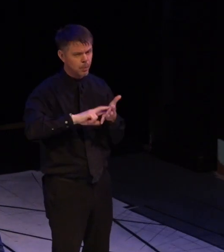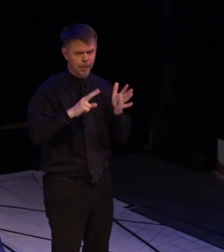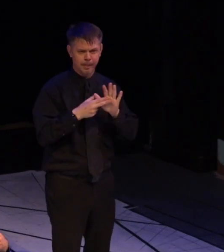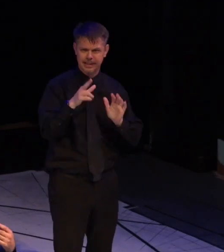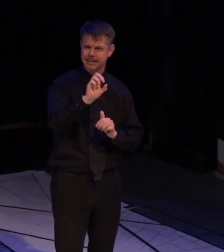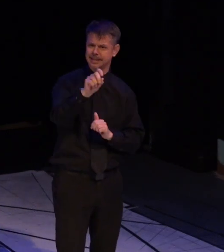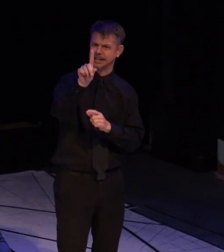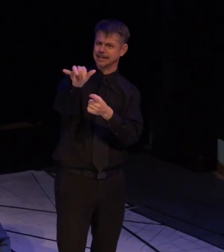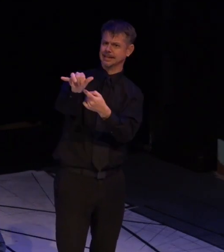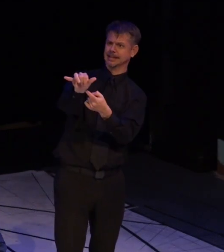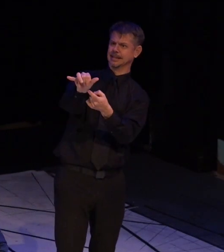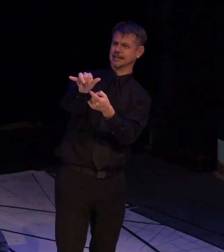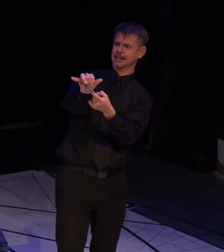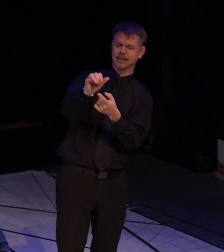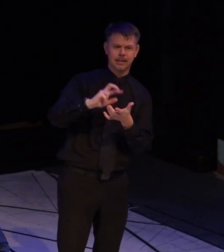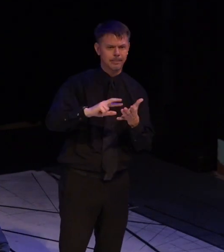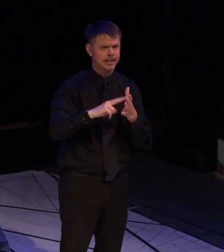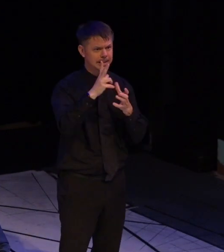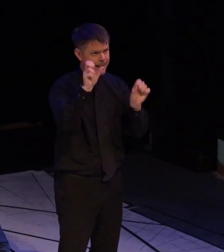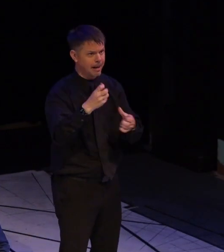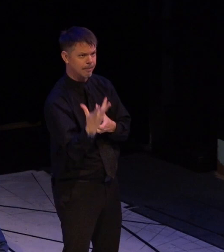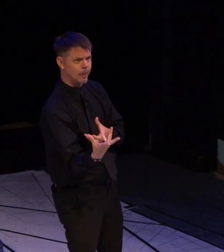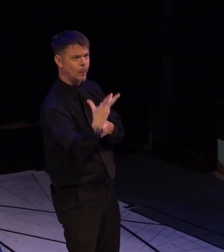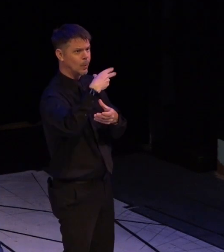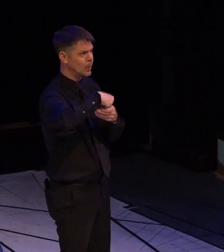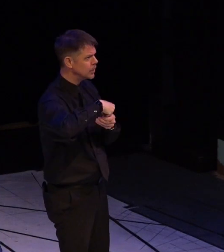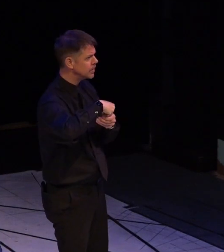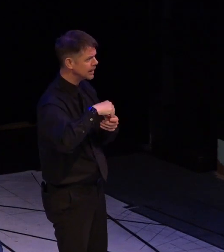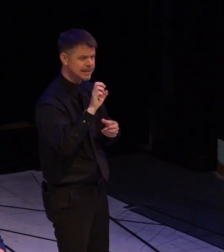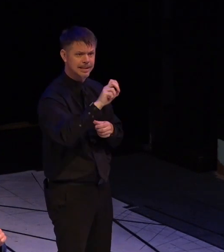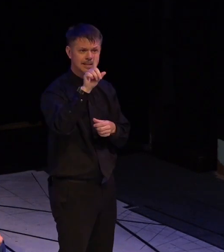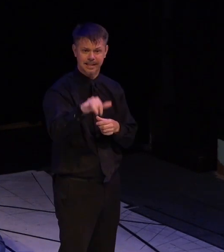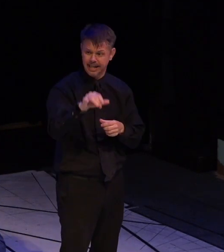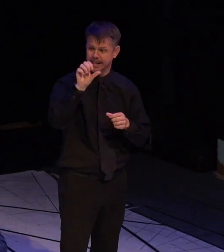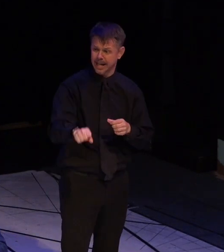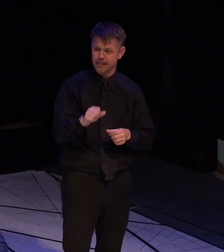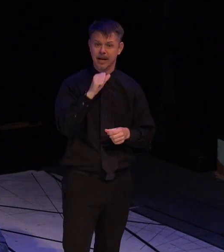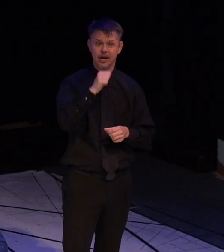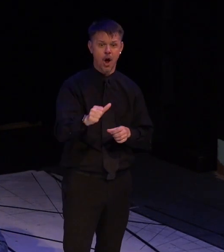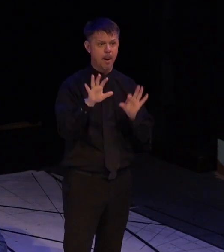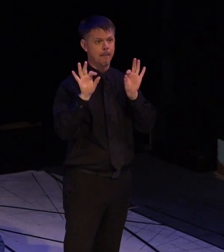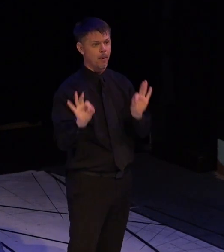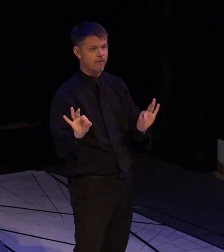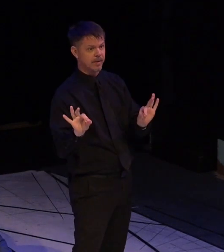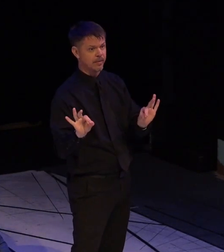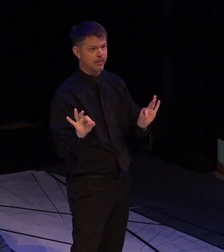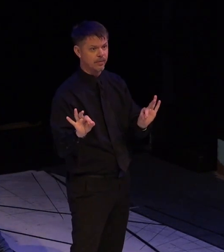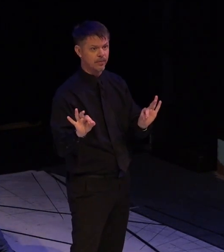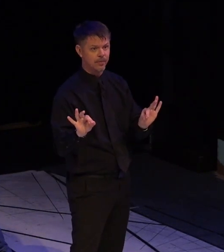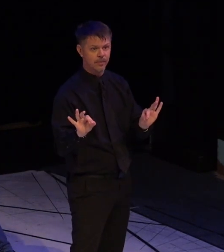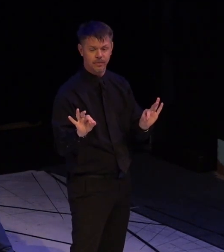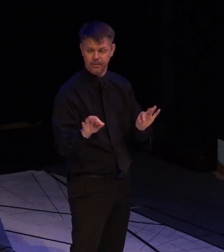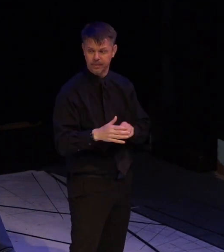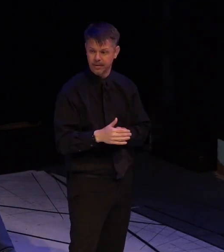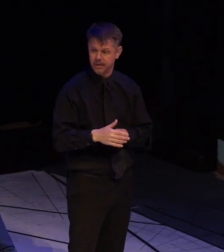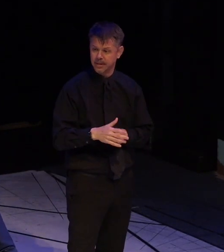Sexy can be inclusive. Sexy can be not perfect. Sexy is heart.